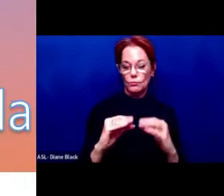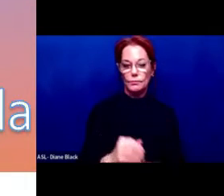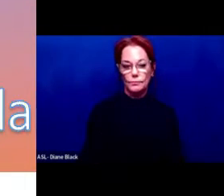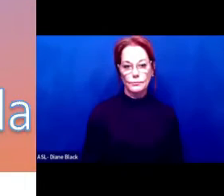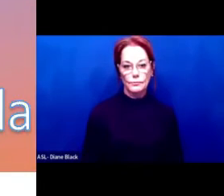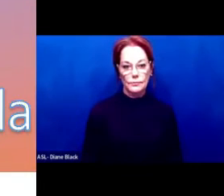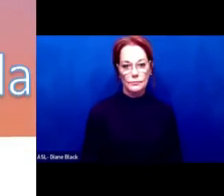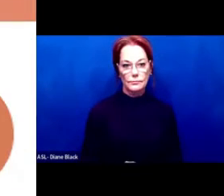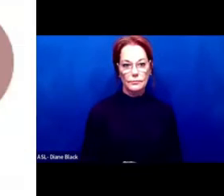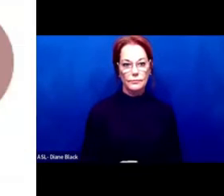All right.